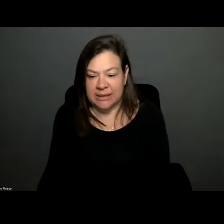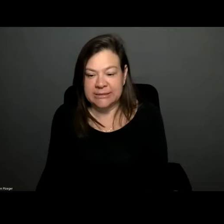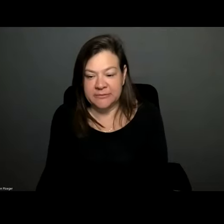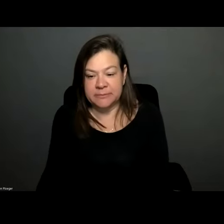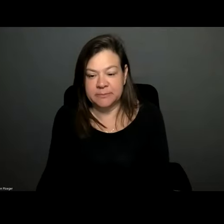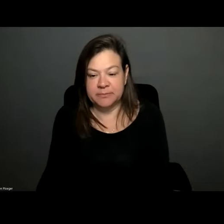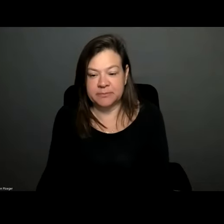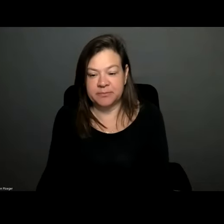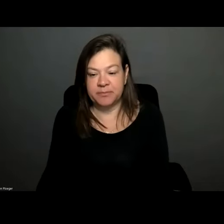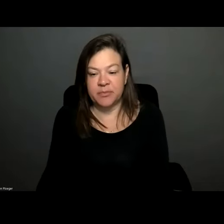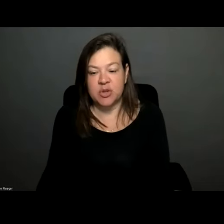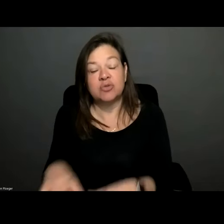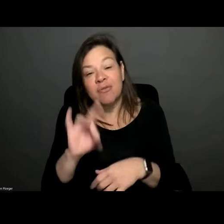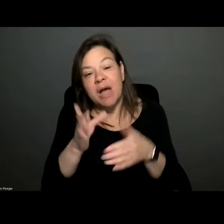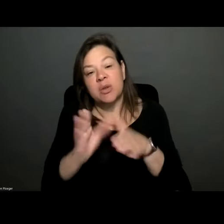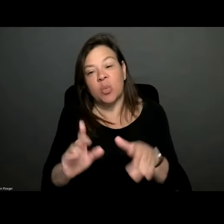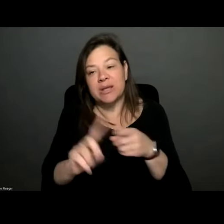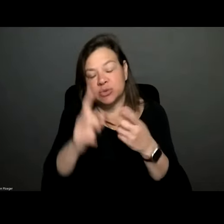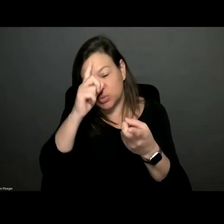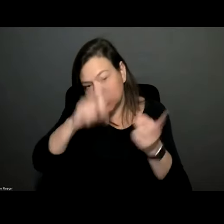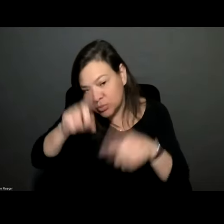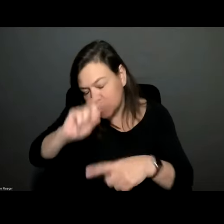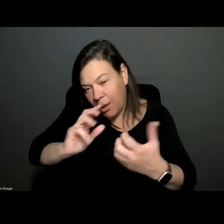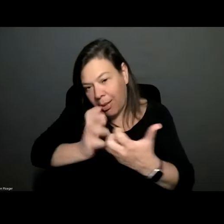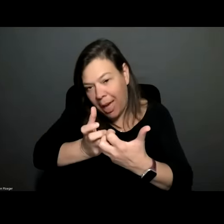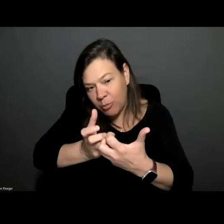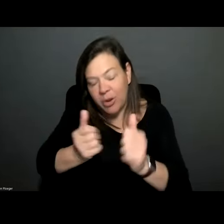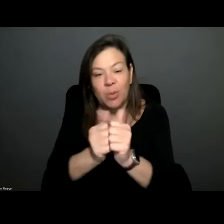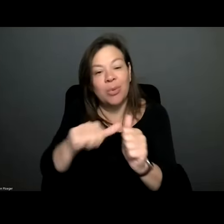So finding ways to collaborate with other musicians